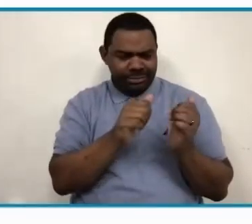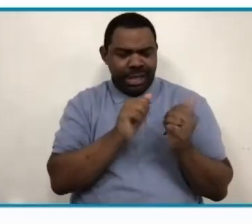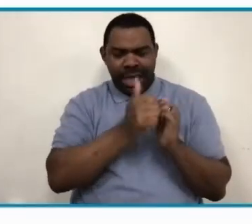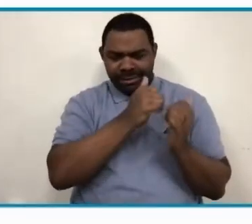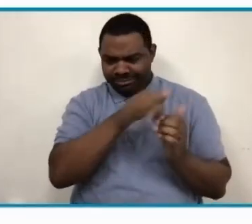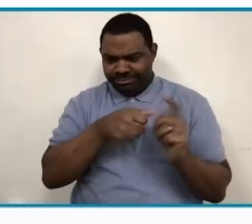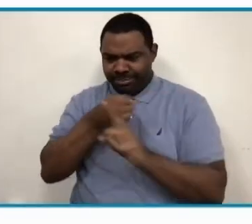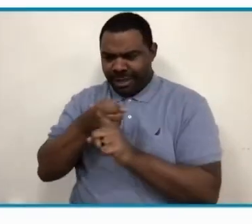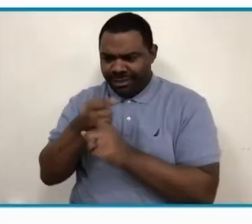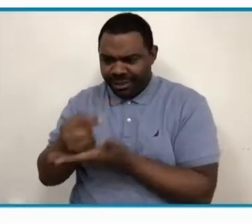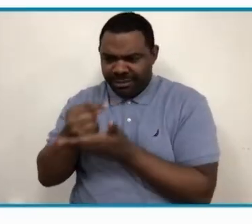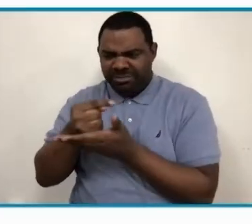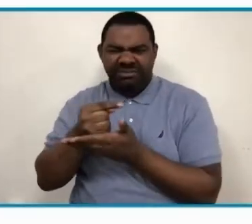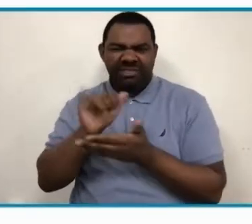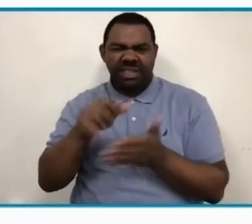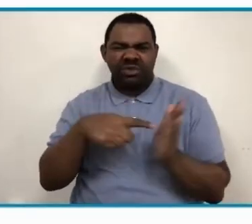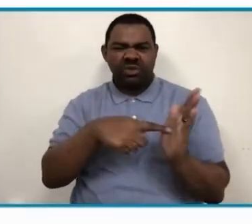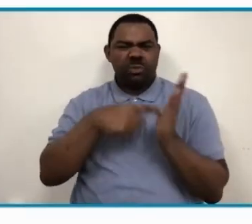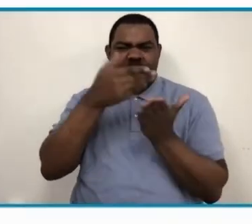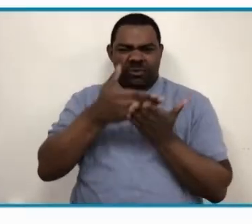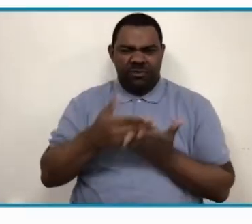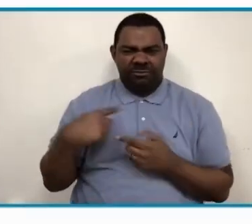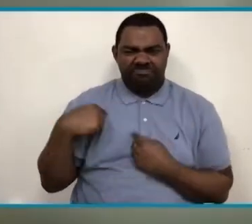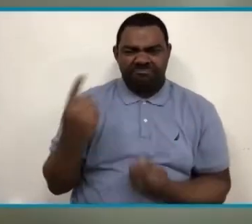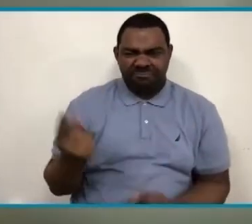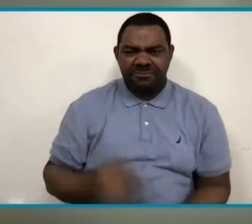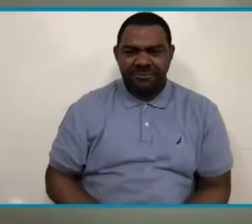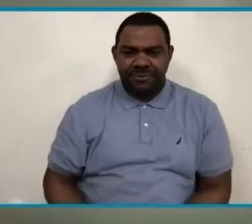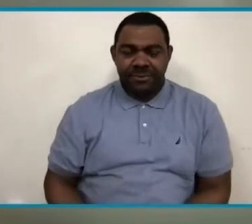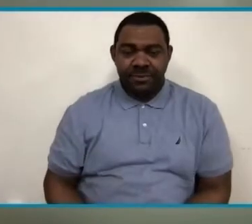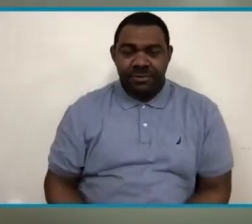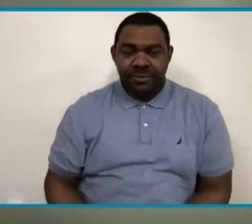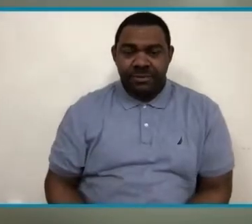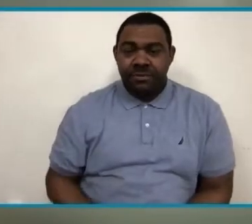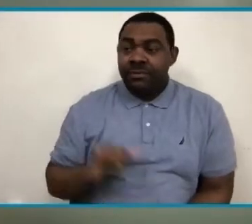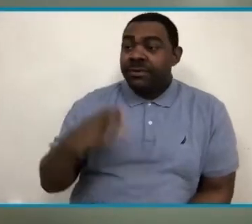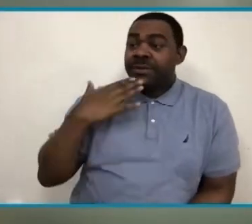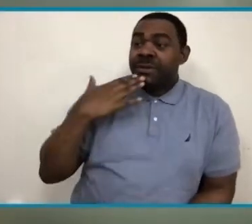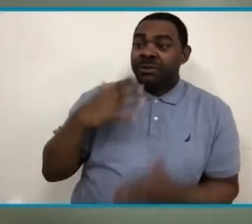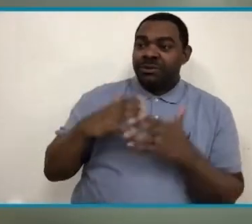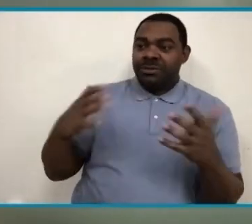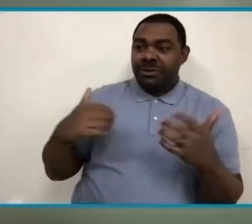Thanks so much Dr. Williamson, look forward to hearing more from you shortly.